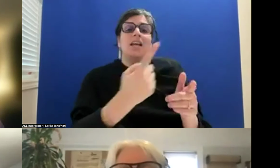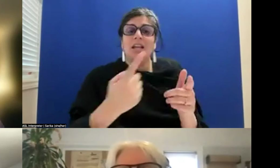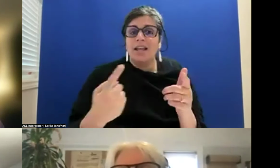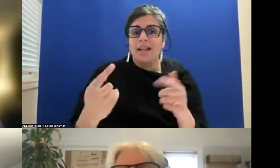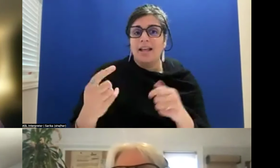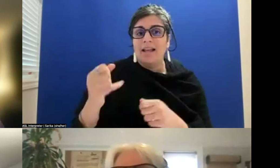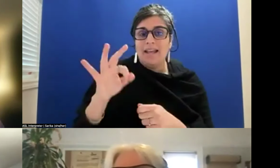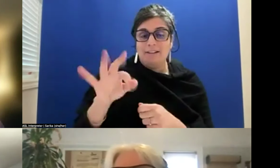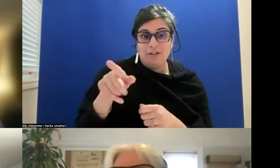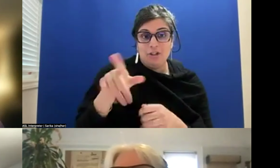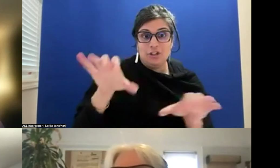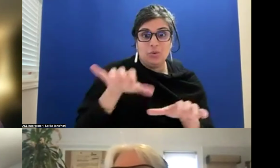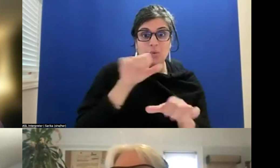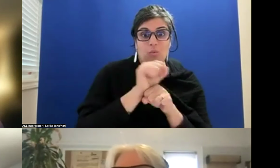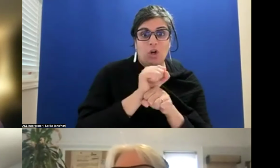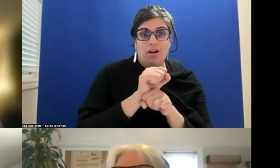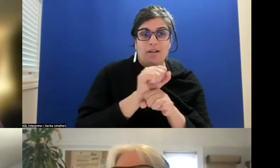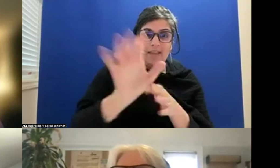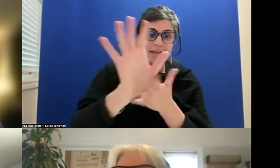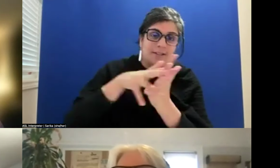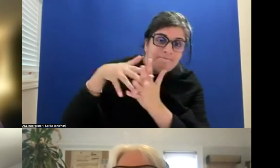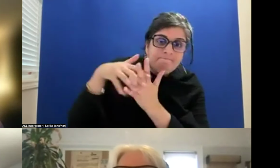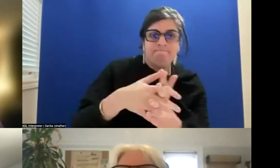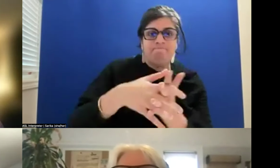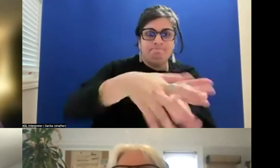that you're saying is invested in community and working with communities,